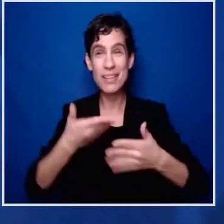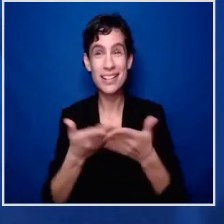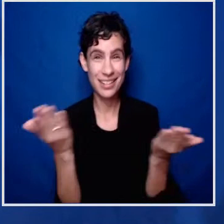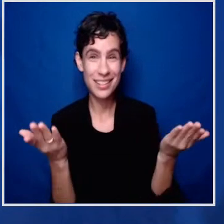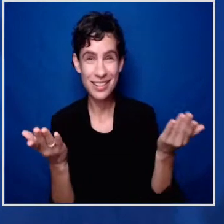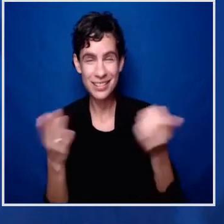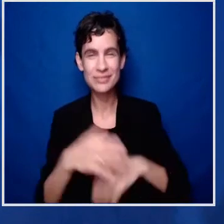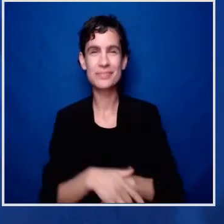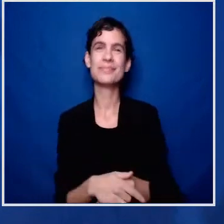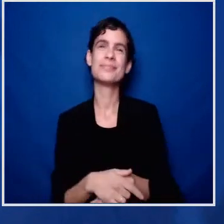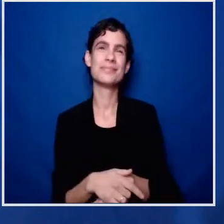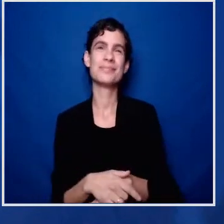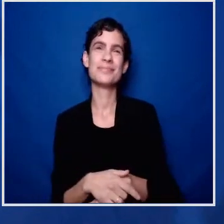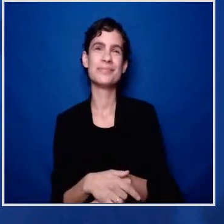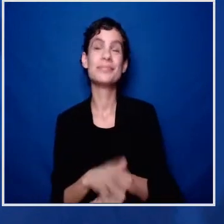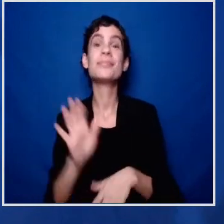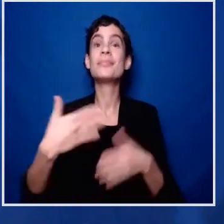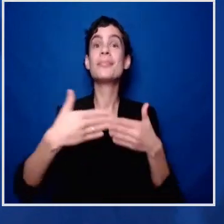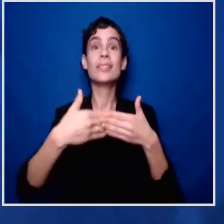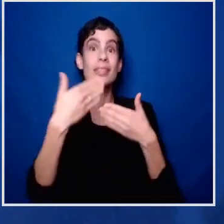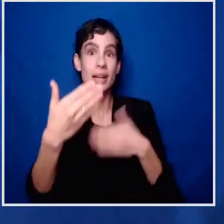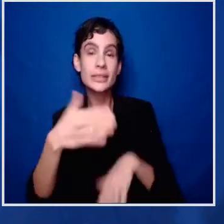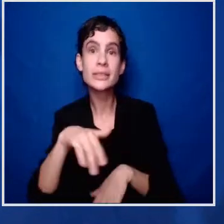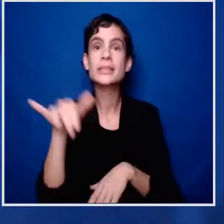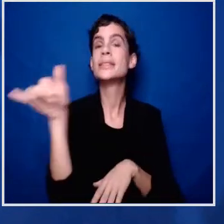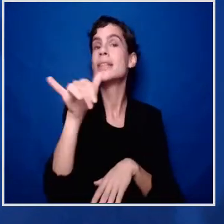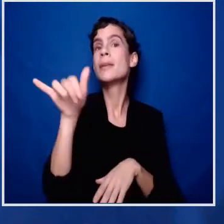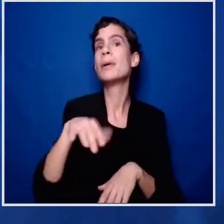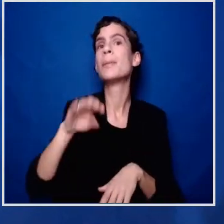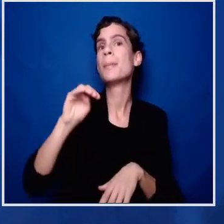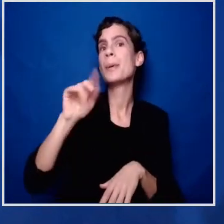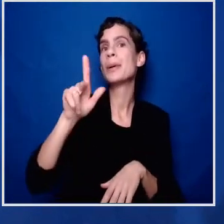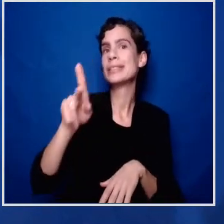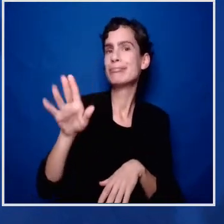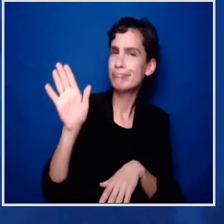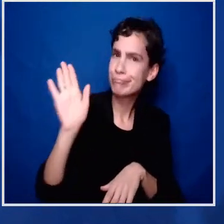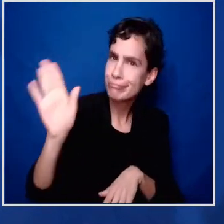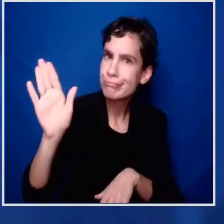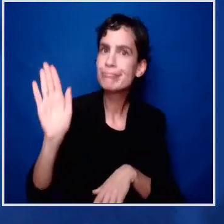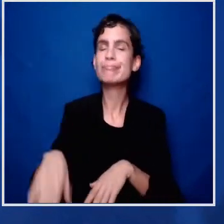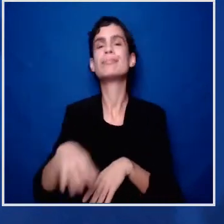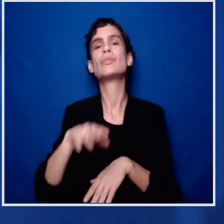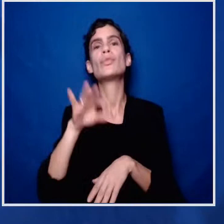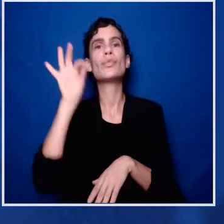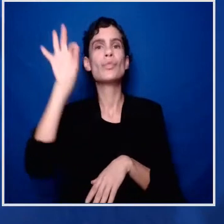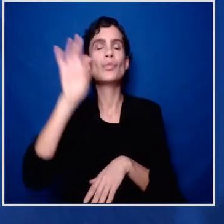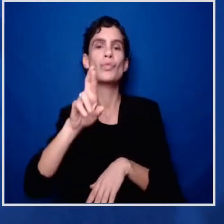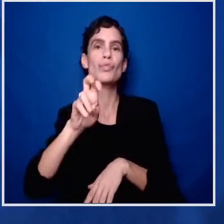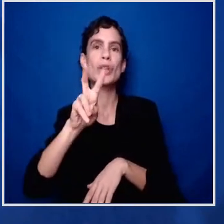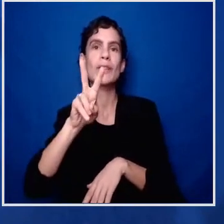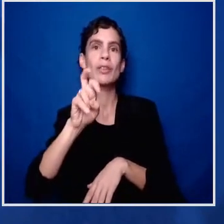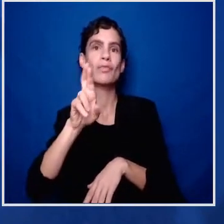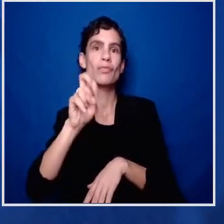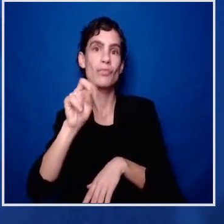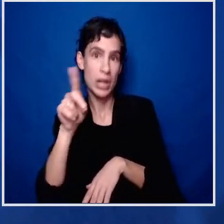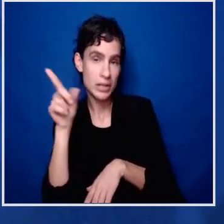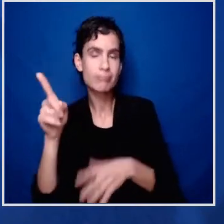LIKE DR. KING, OUR NEXT SPEAKER